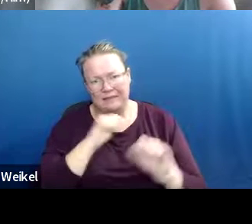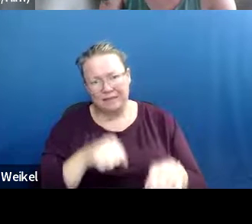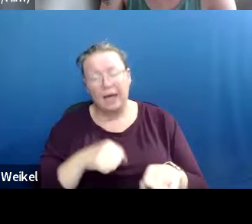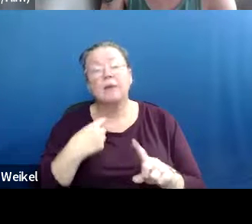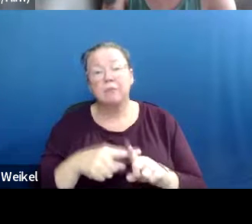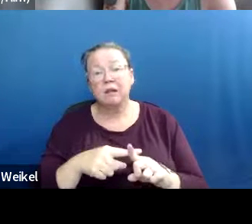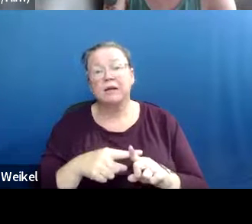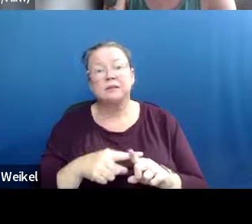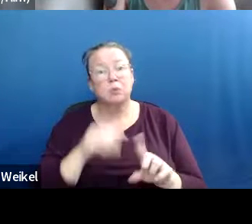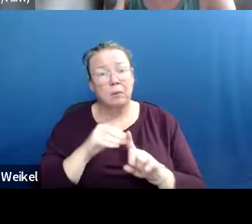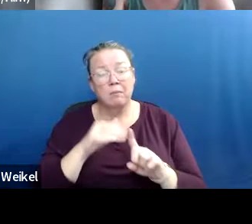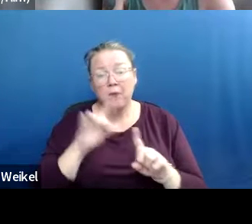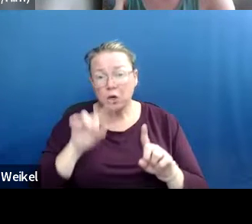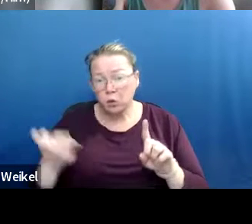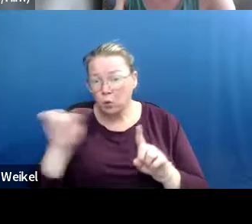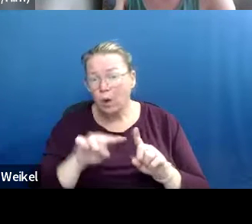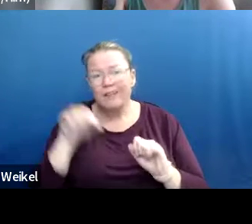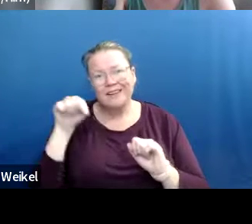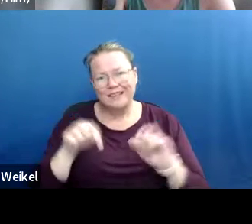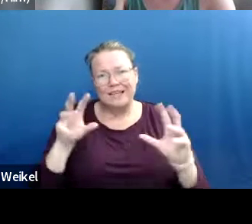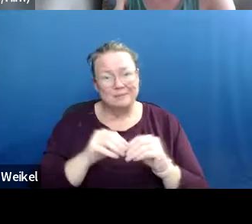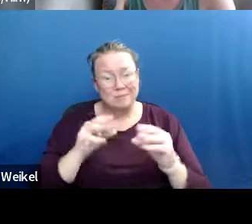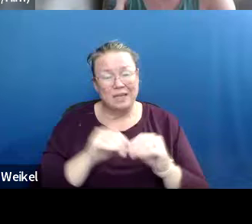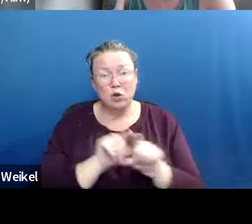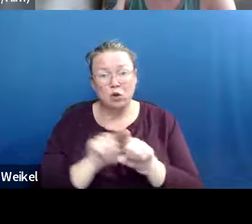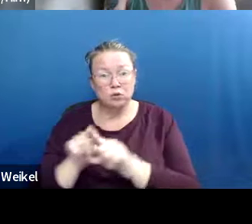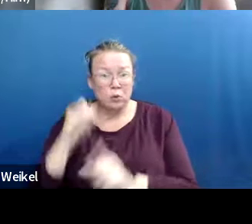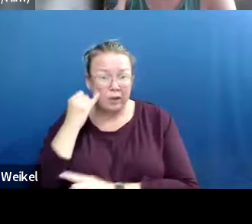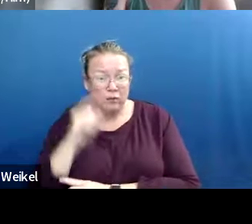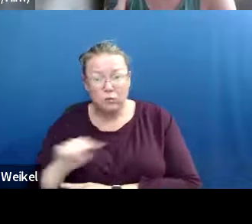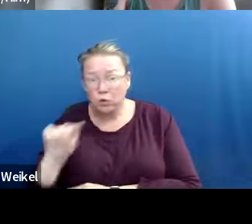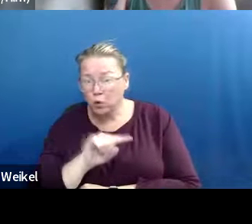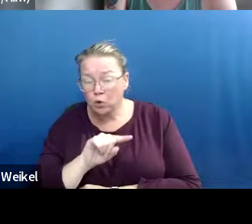Harm (He/Him): remind you guys of like these meetings as well. If you guys Harm (He/Him): need that